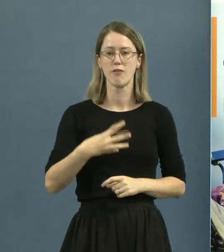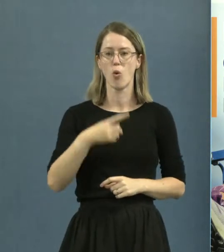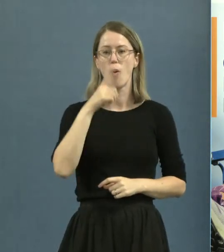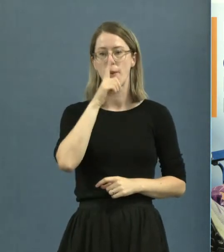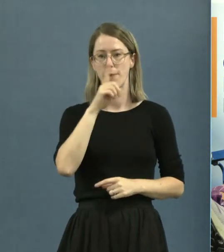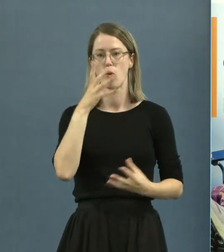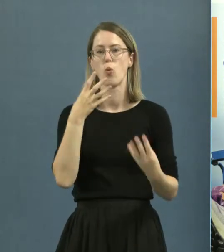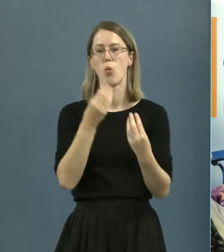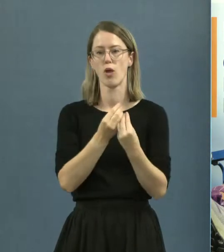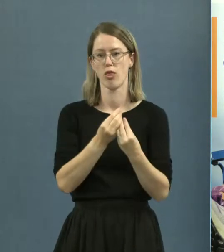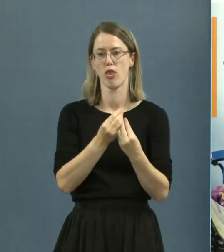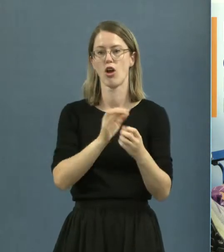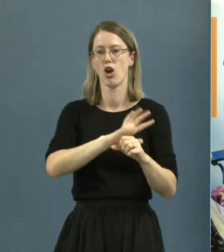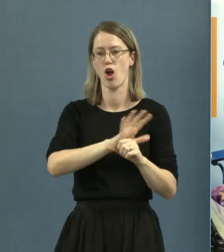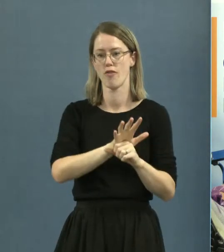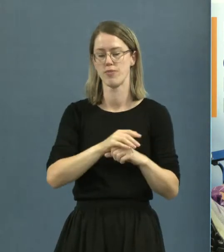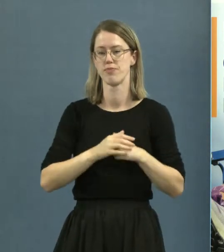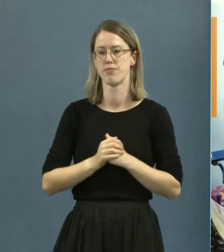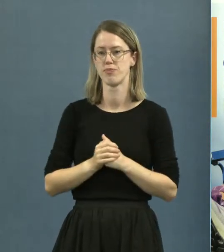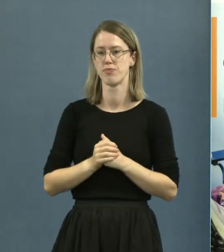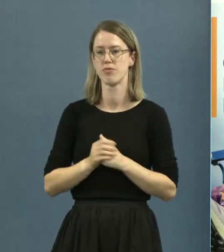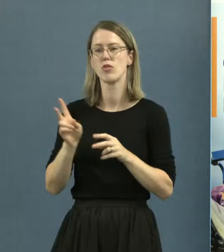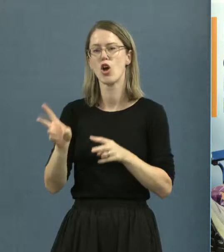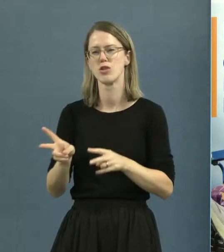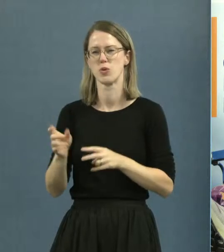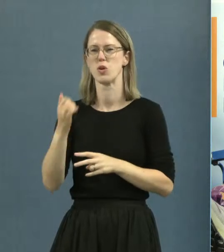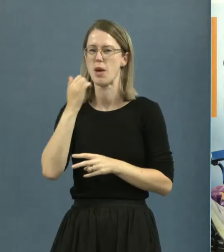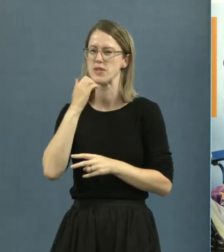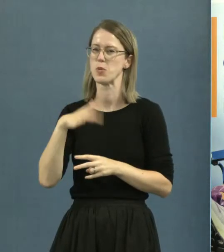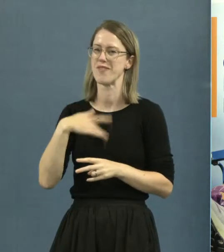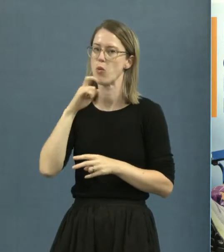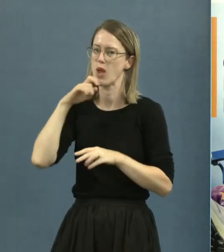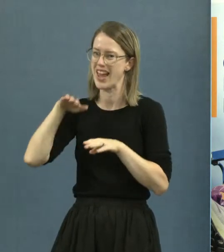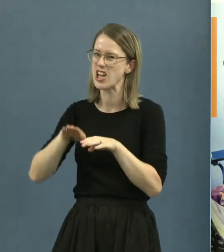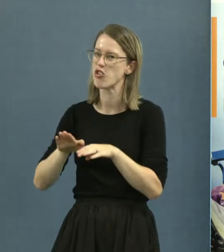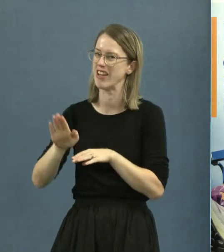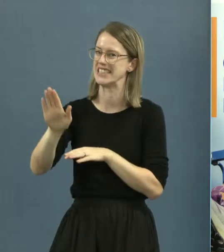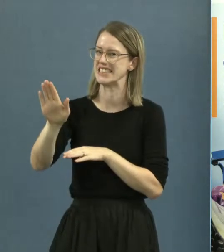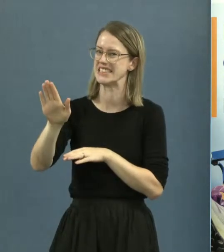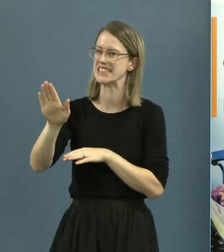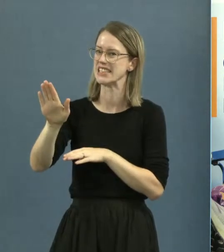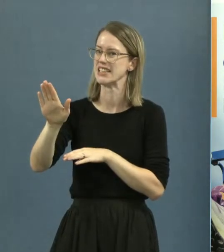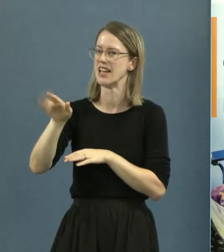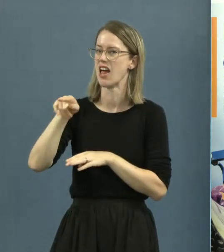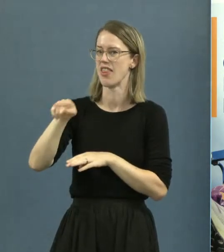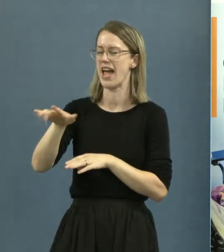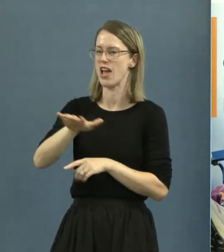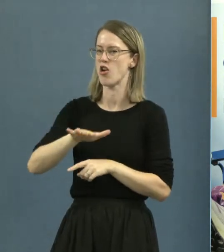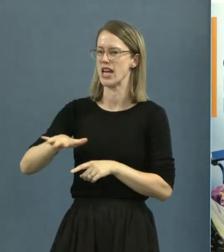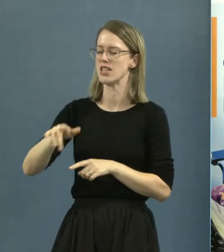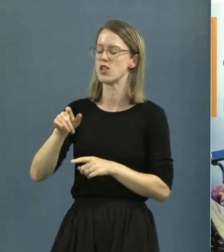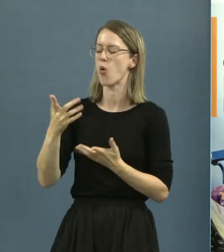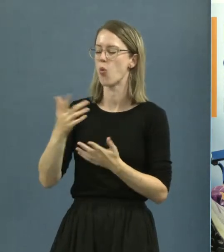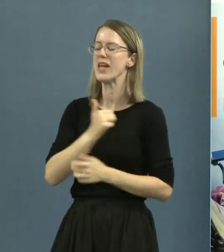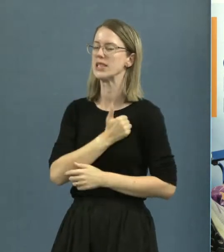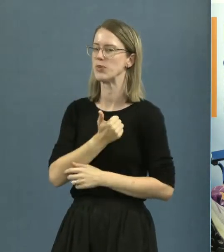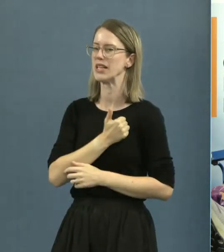total of 74 people with COVID. Hospitalisations are expected